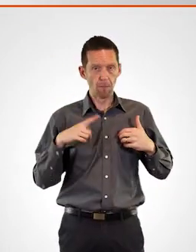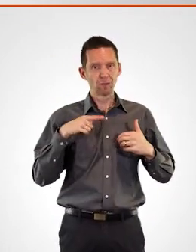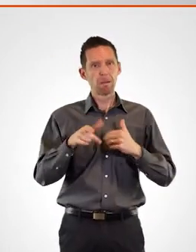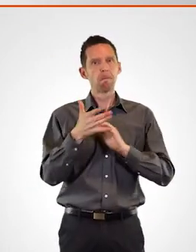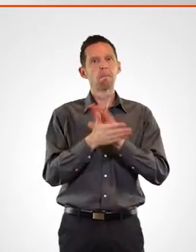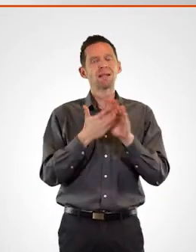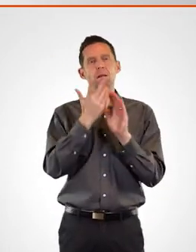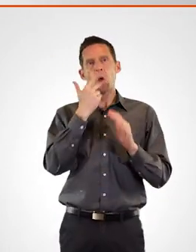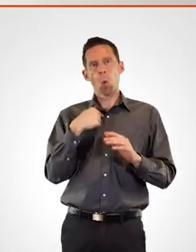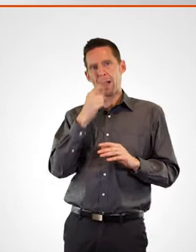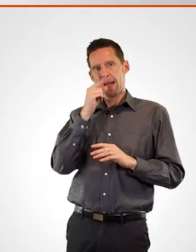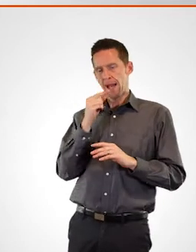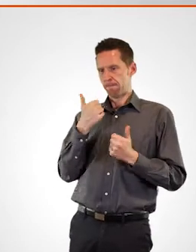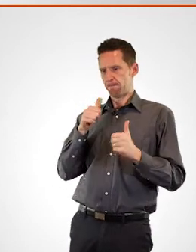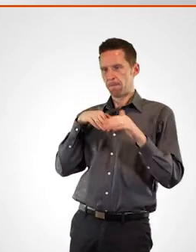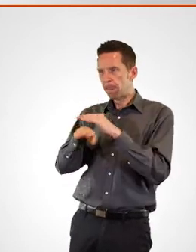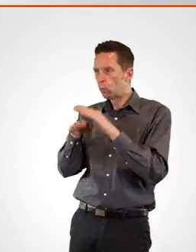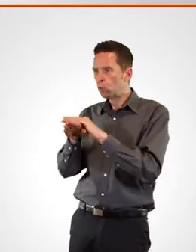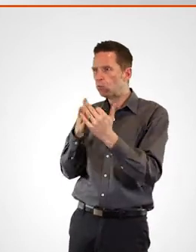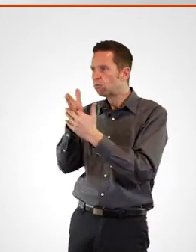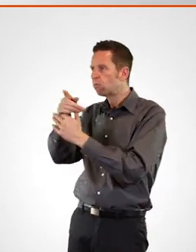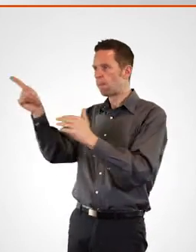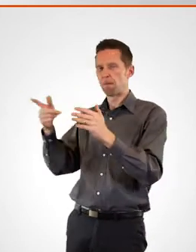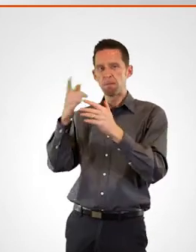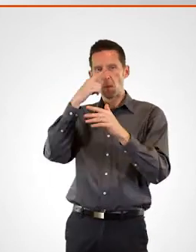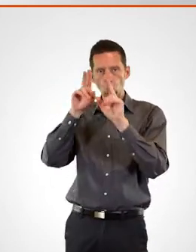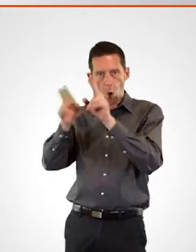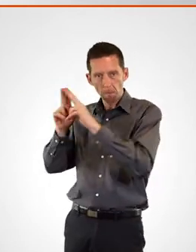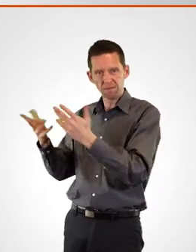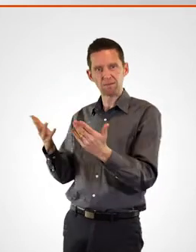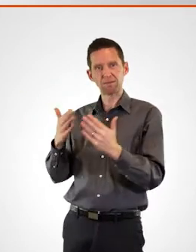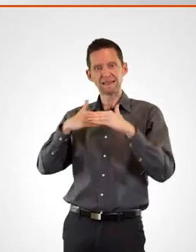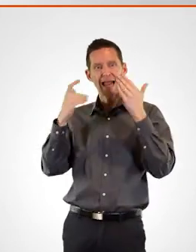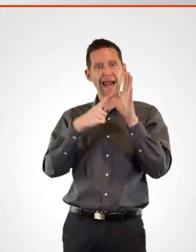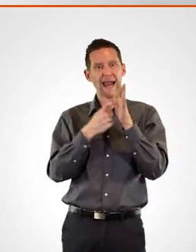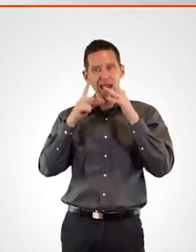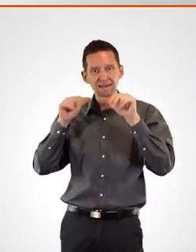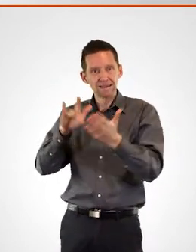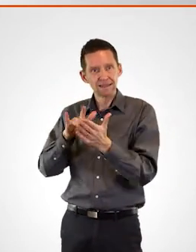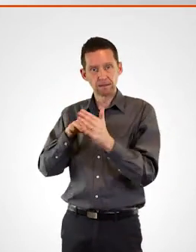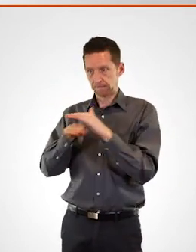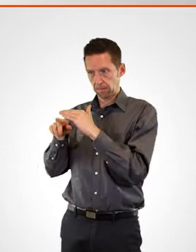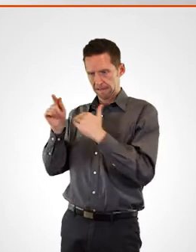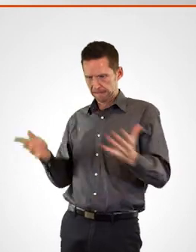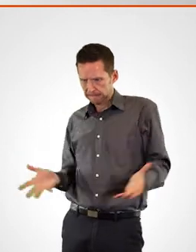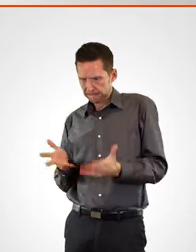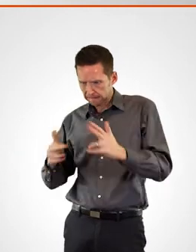if we can get into the households, get into the daycare centres early, we can really help to build a brain